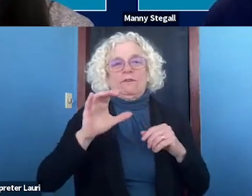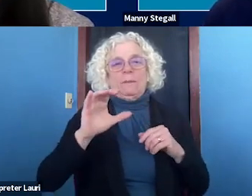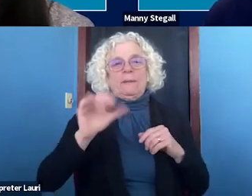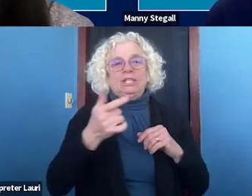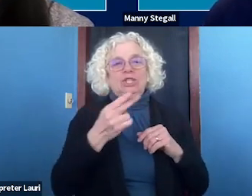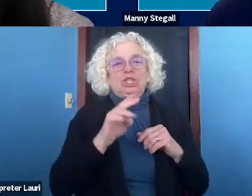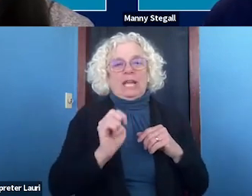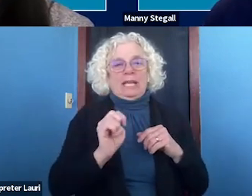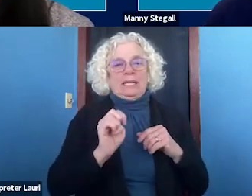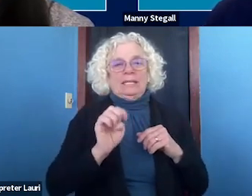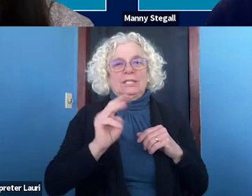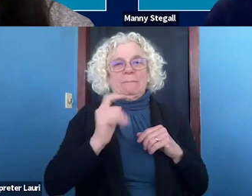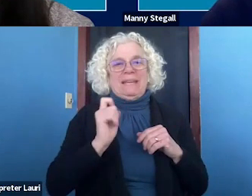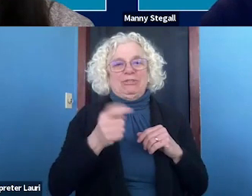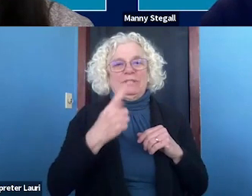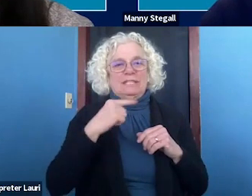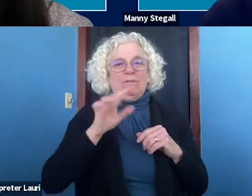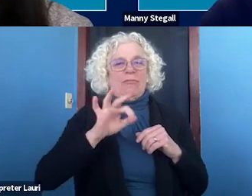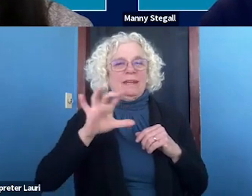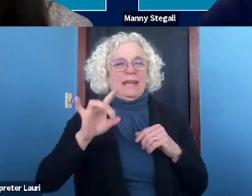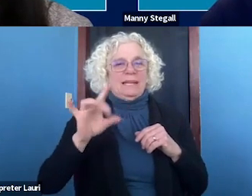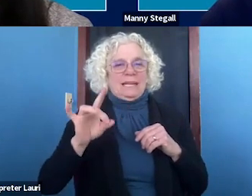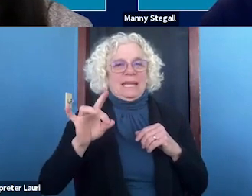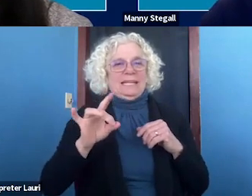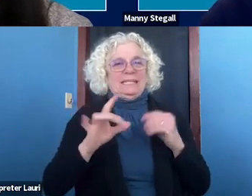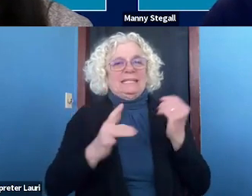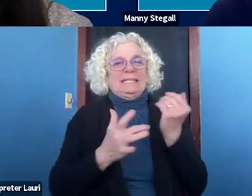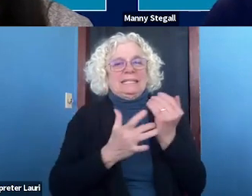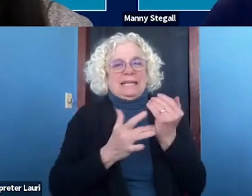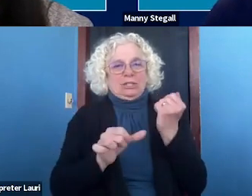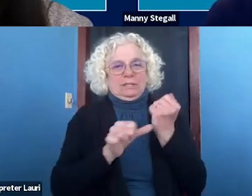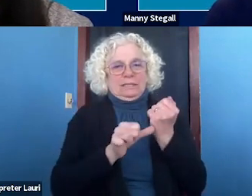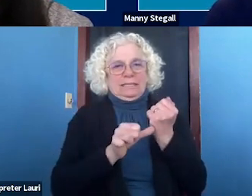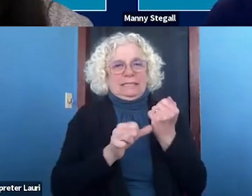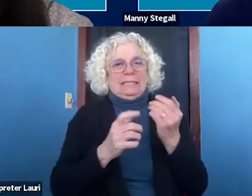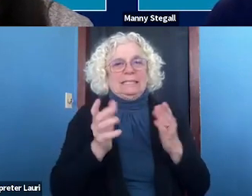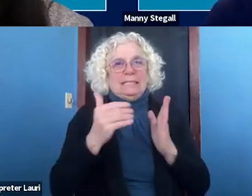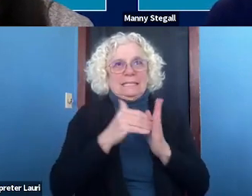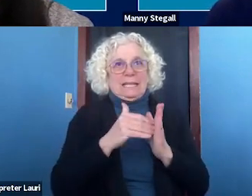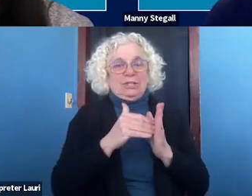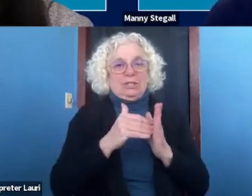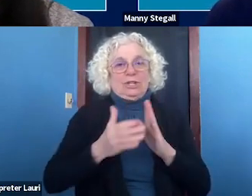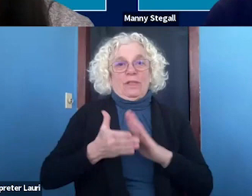eight Crisis Systems Response Training and Technical Assistance Center that is operated by Altium.